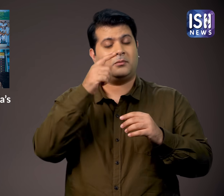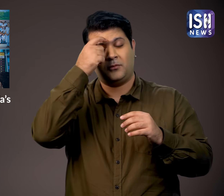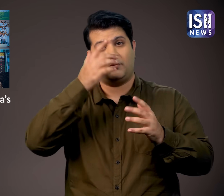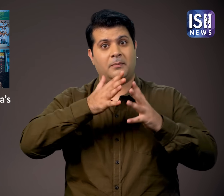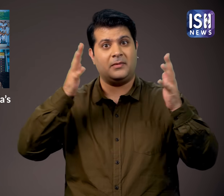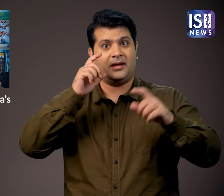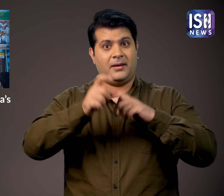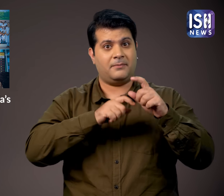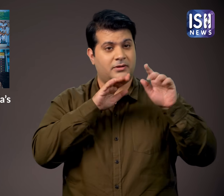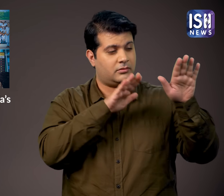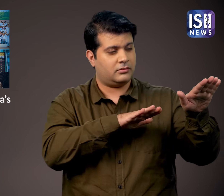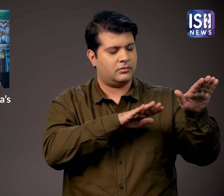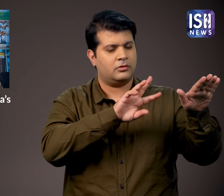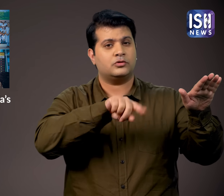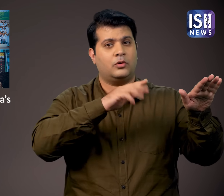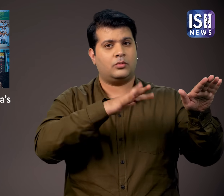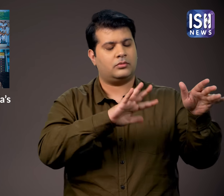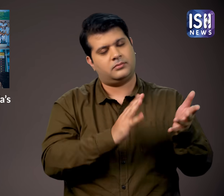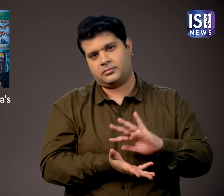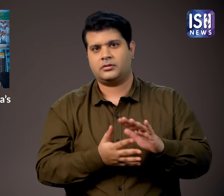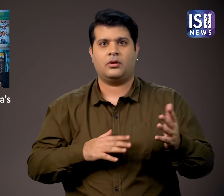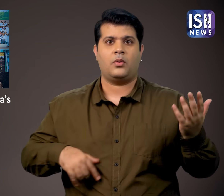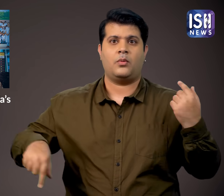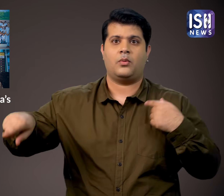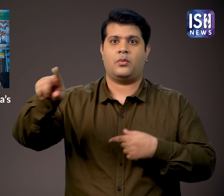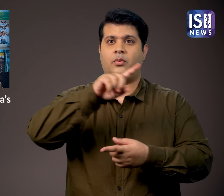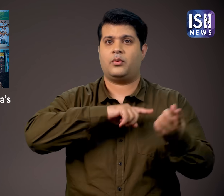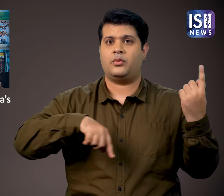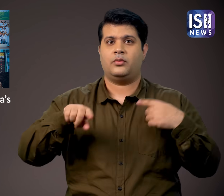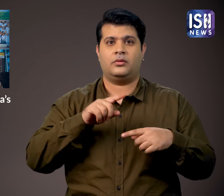Depending entirely on a single company can pose a future risk.